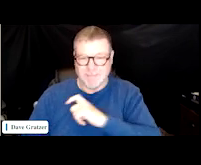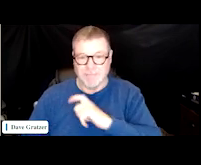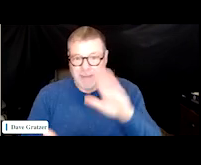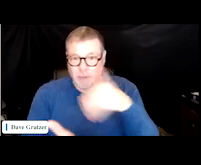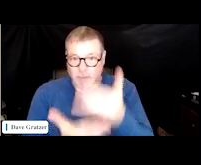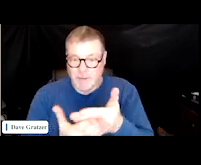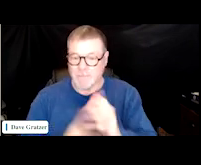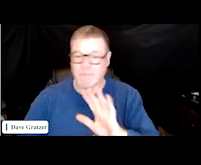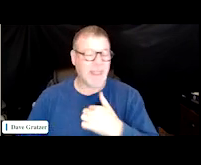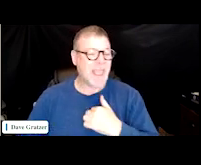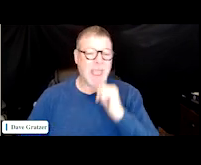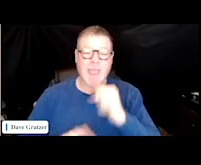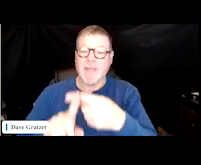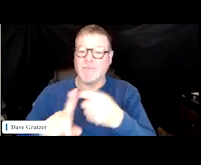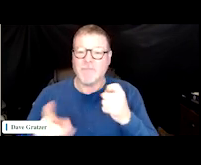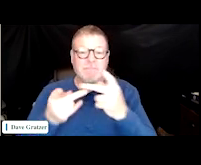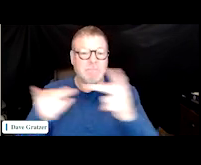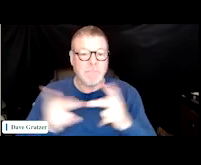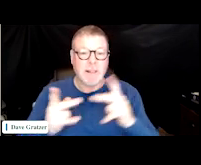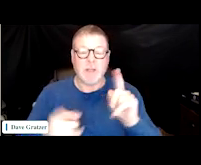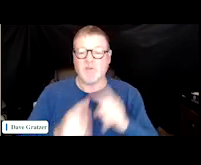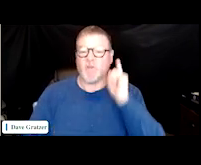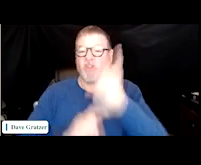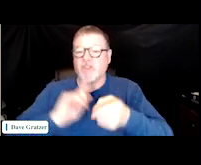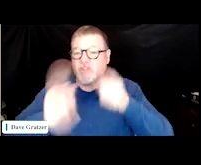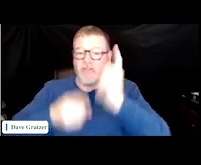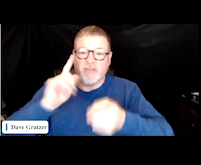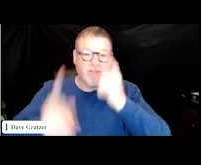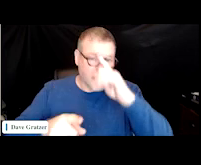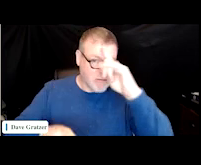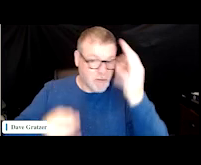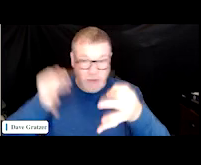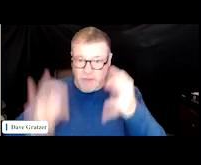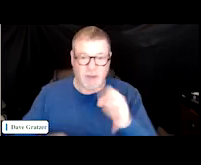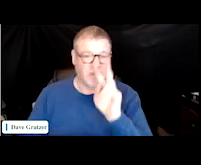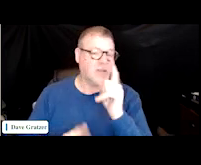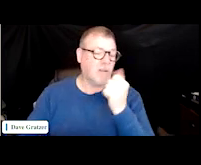I'm not coming from a place to point fingers or judge, I'm coming from a place of support